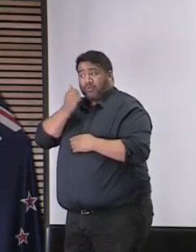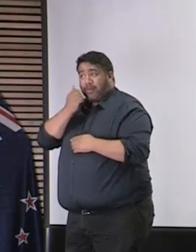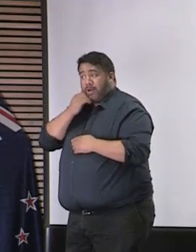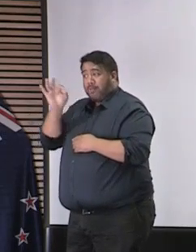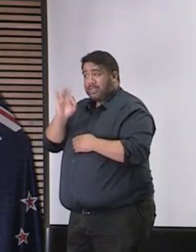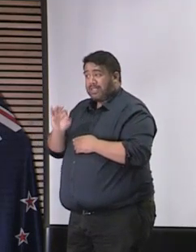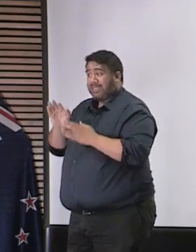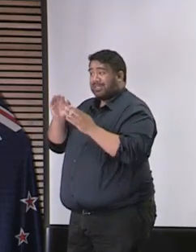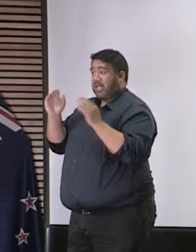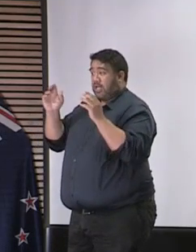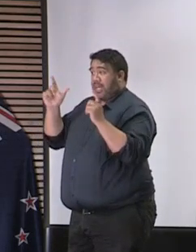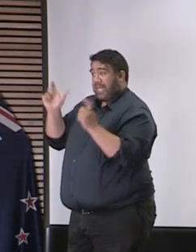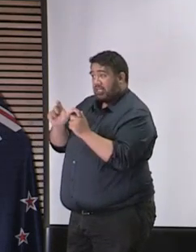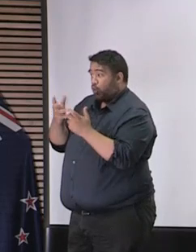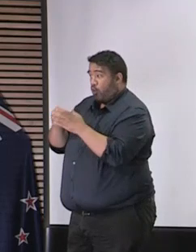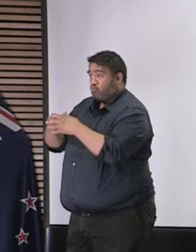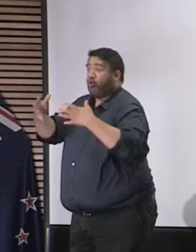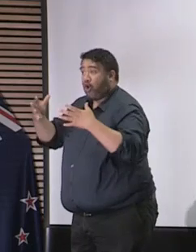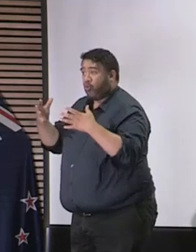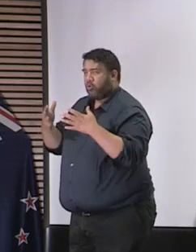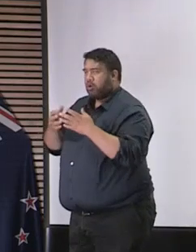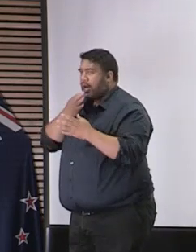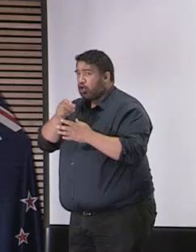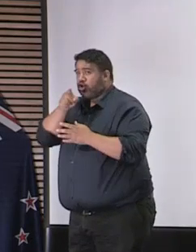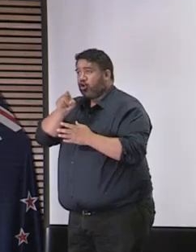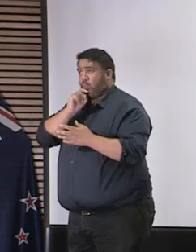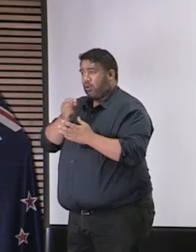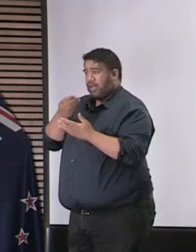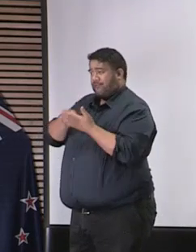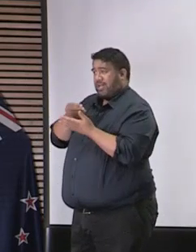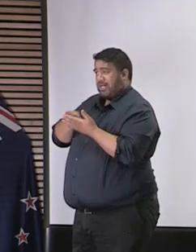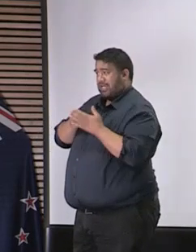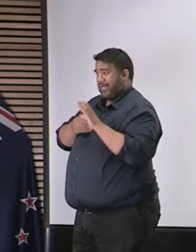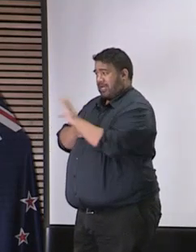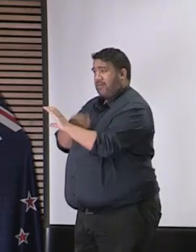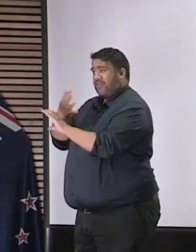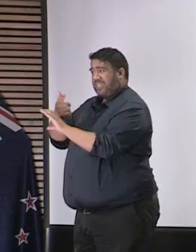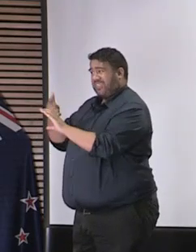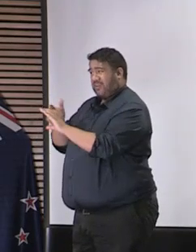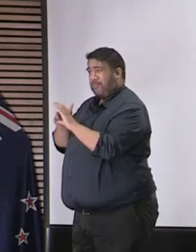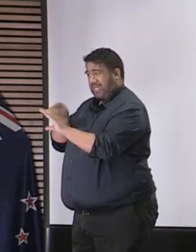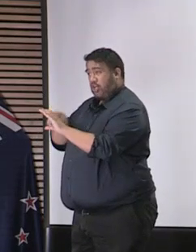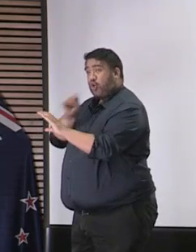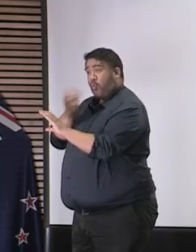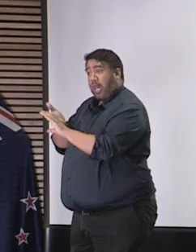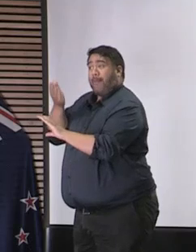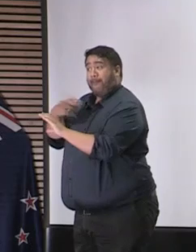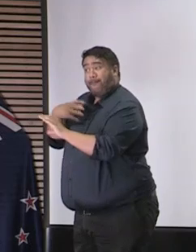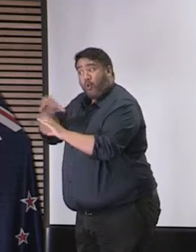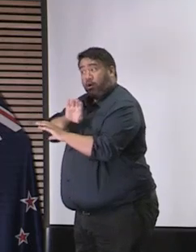in -- his tens in reaching out. The numbers for Maori teeing go own door the Maori